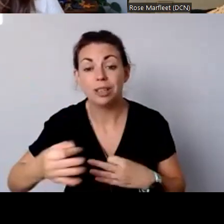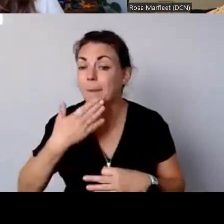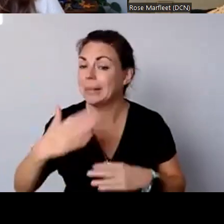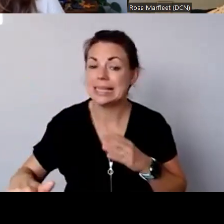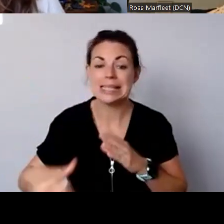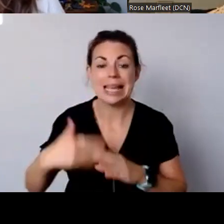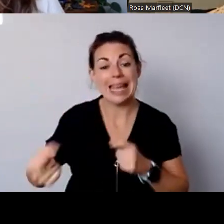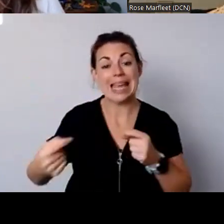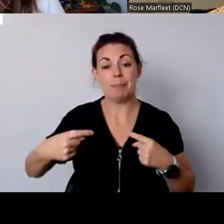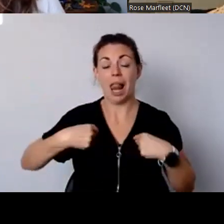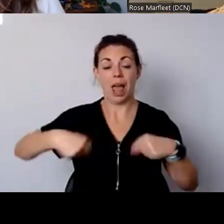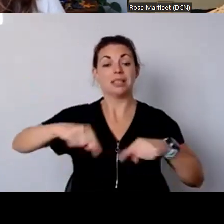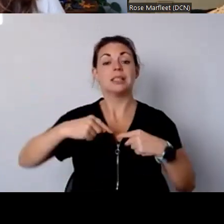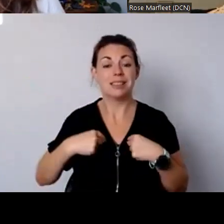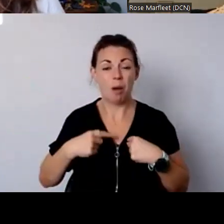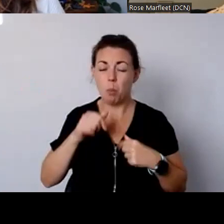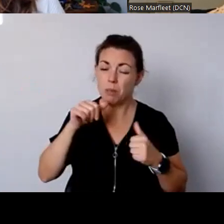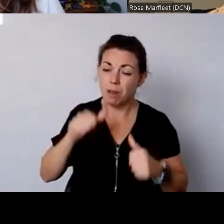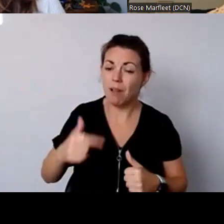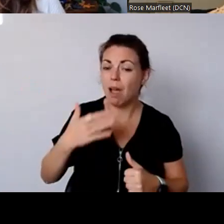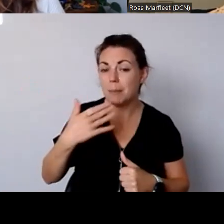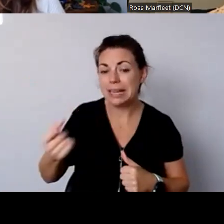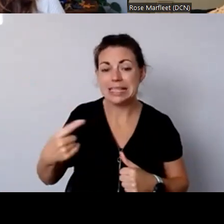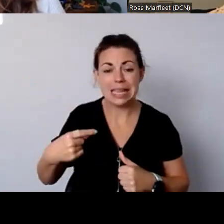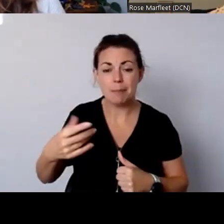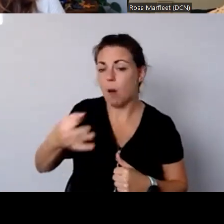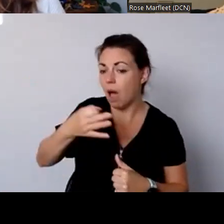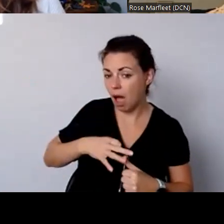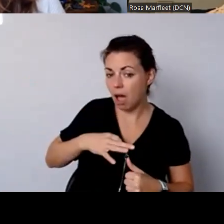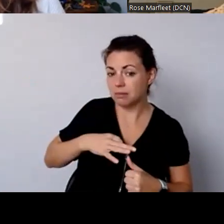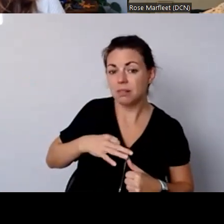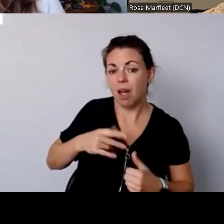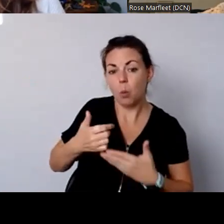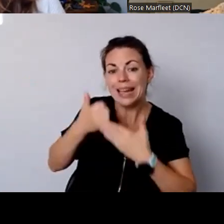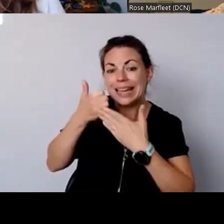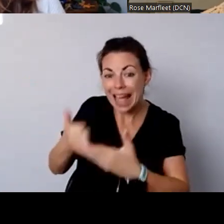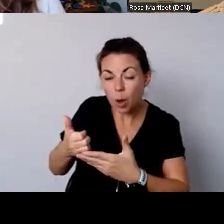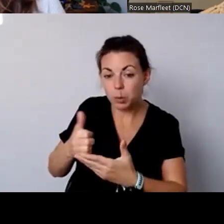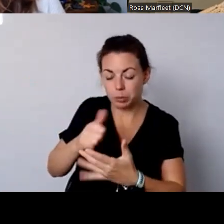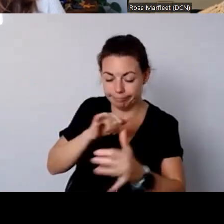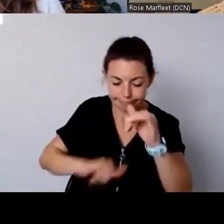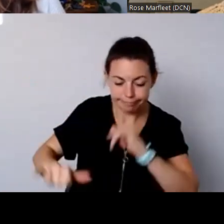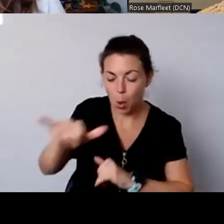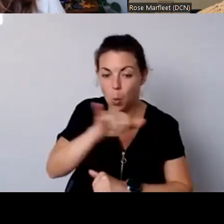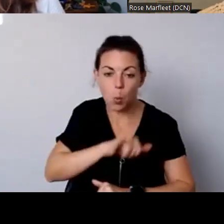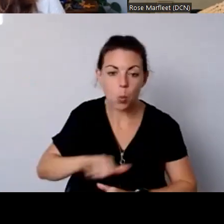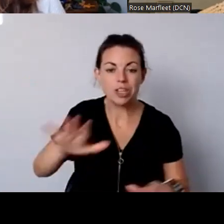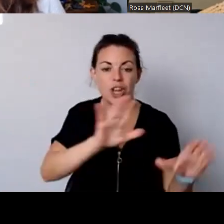We would much rather you e-mail us to ask so that we can help you find a place for your project and for you to think that you shouldn't be entering.